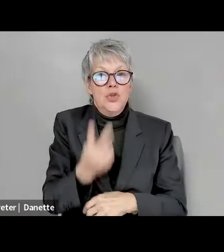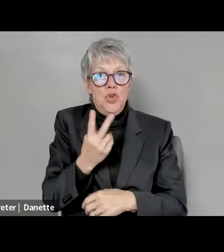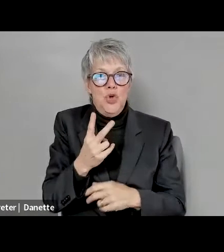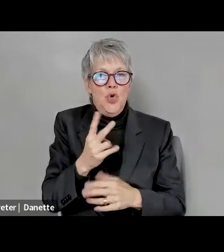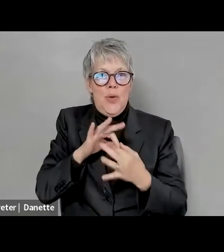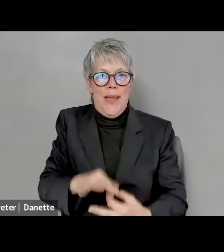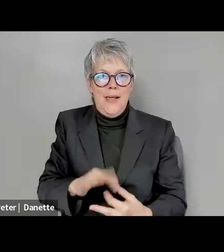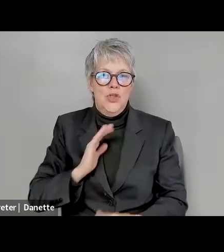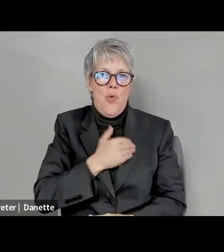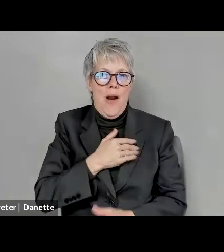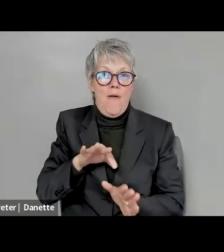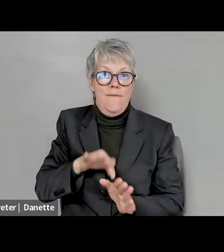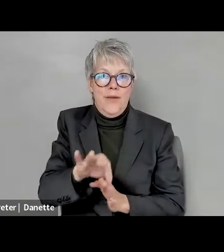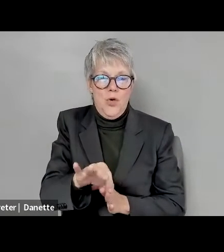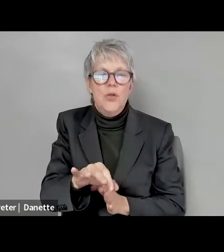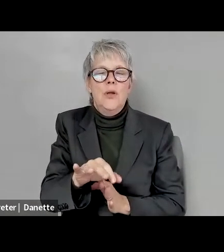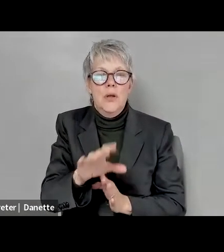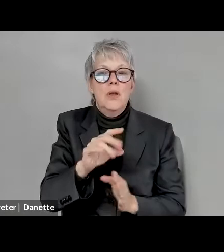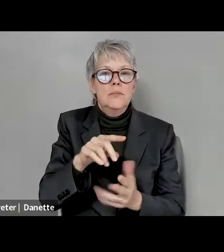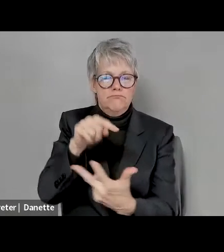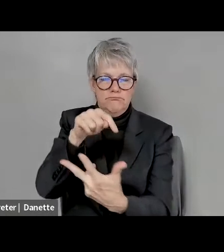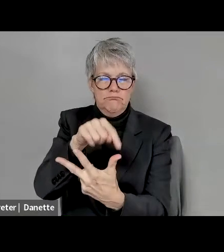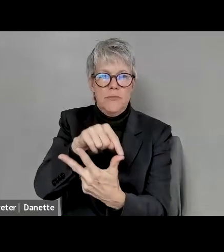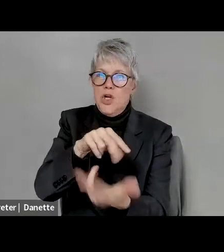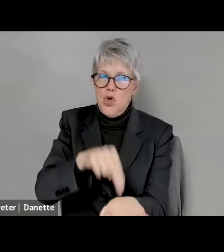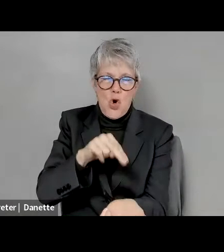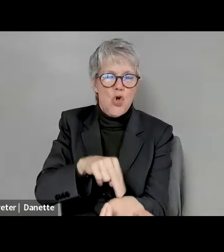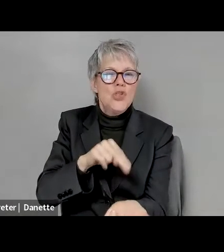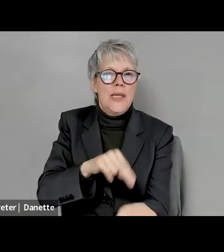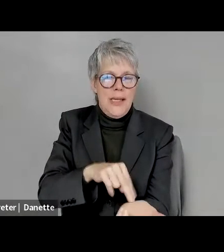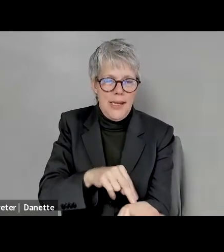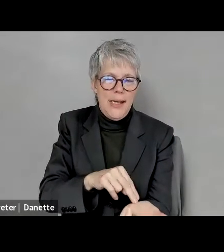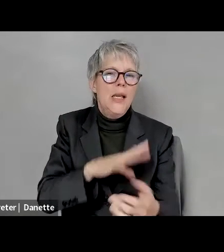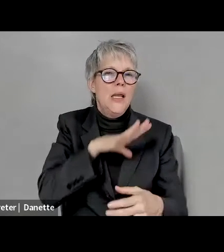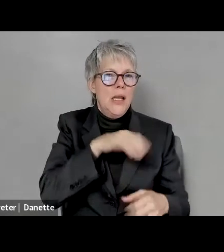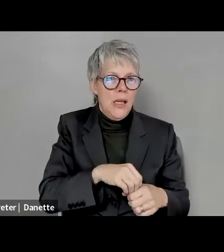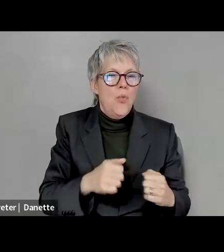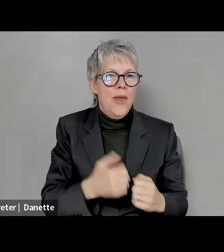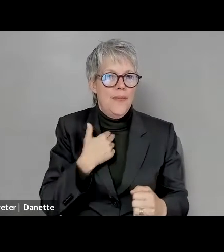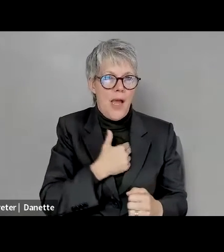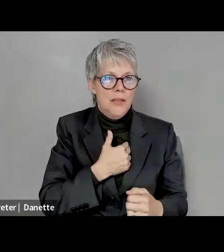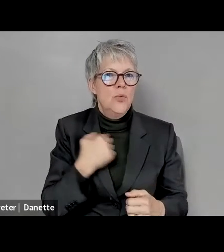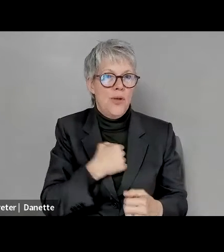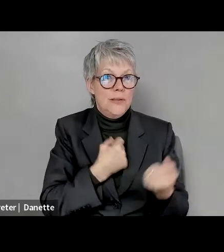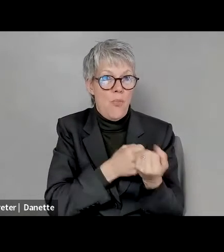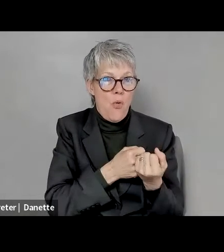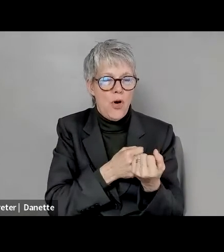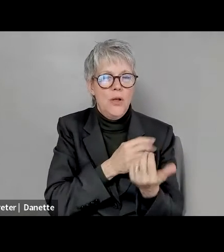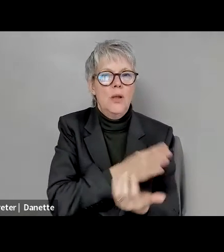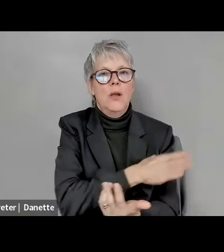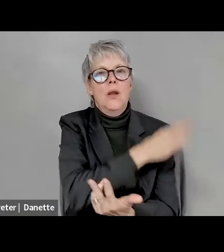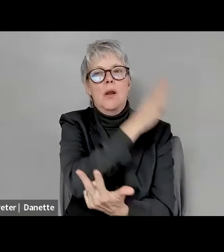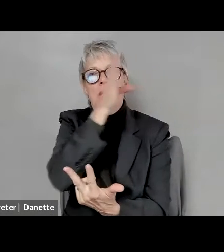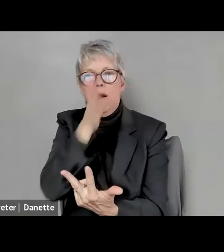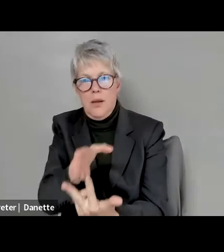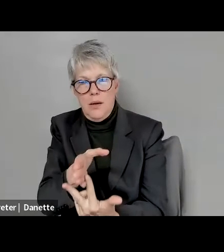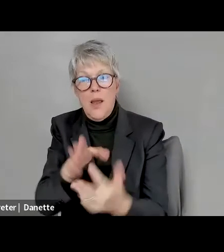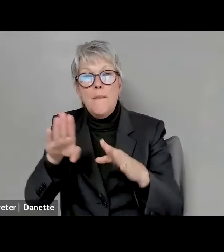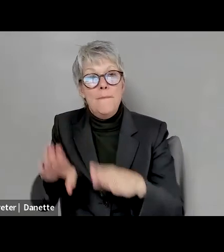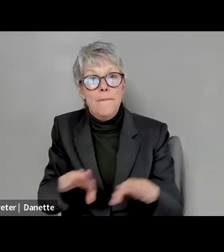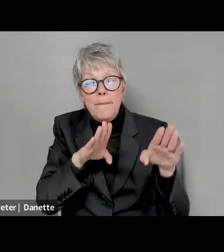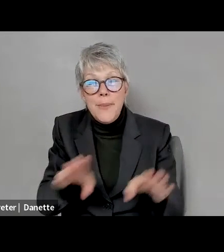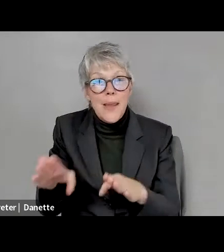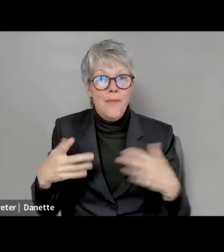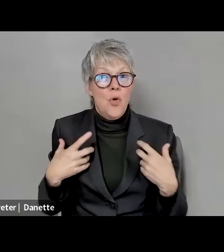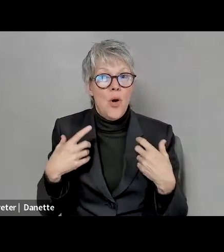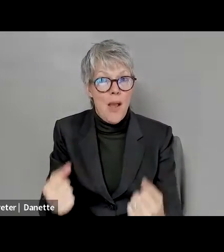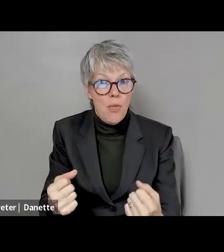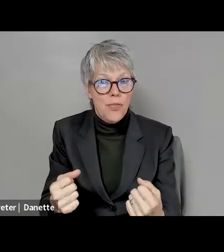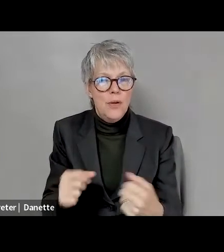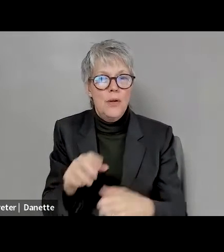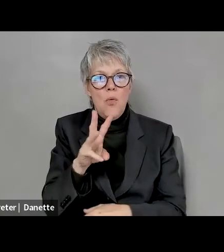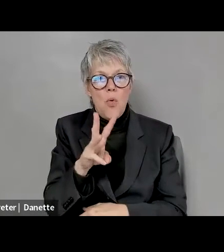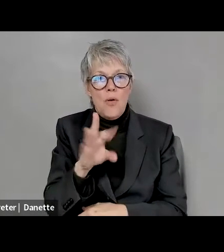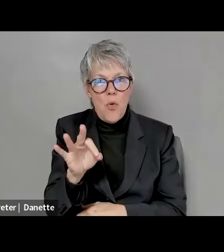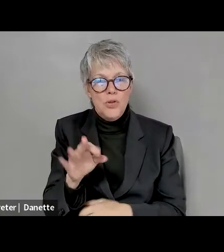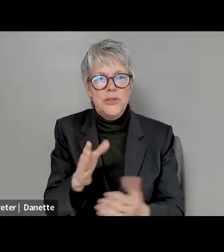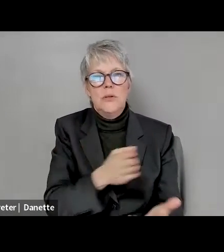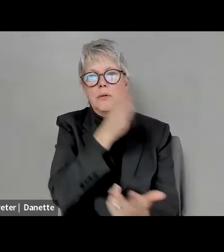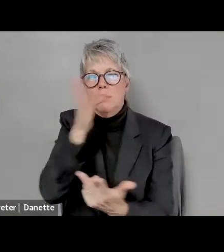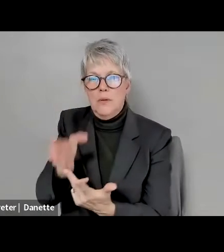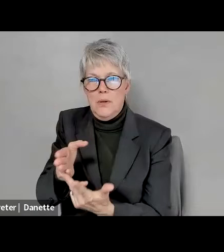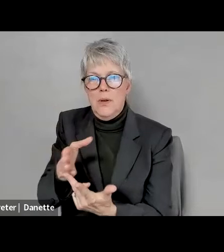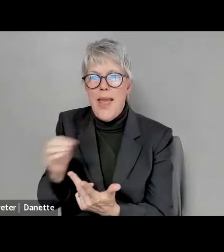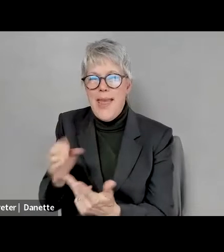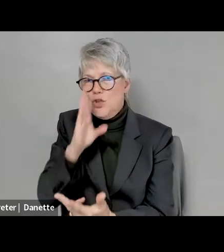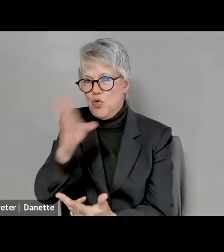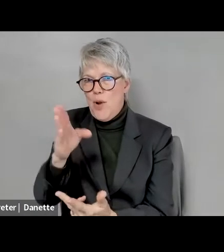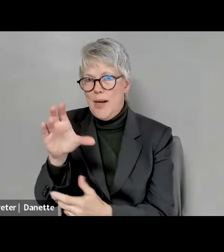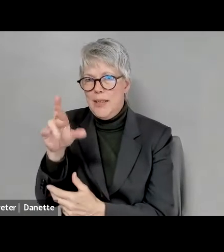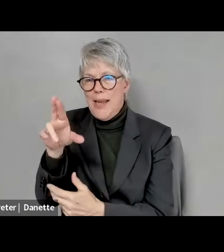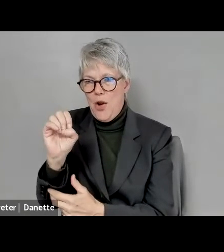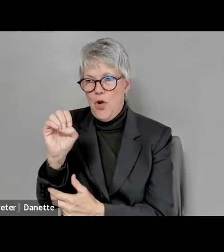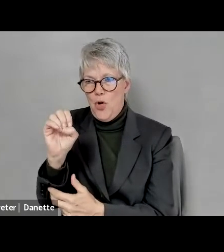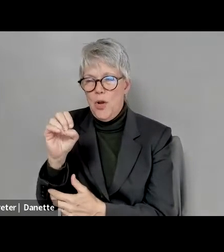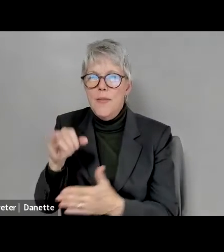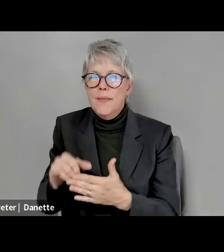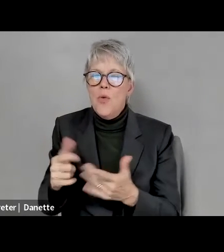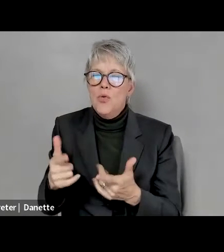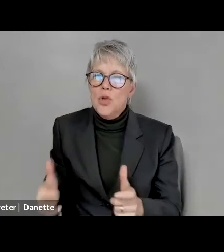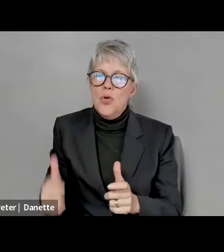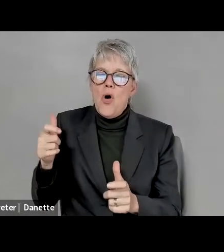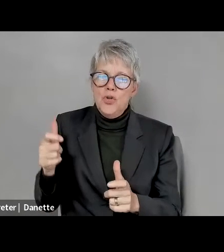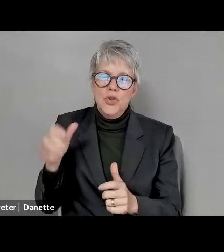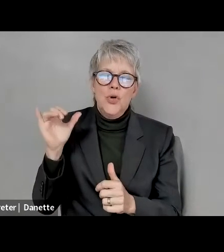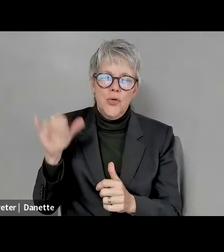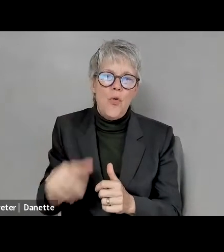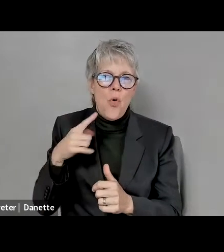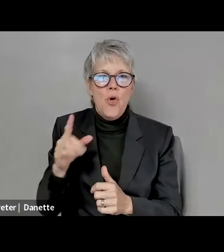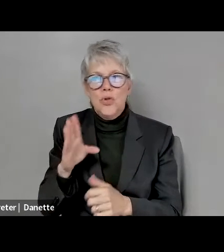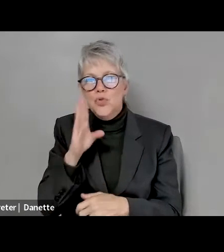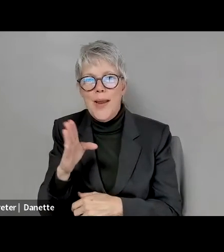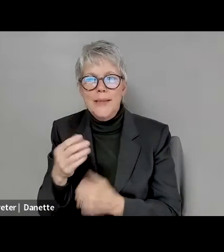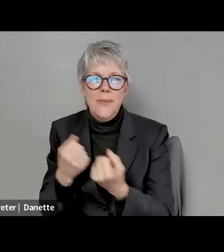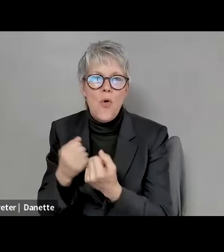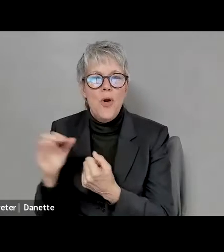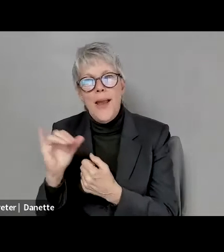Kelly Crosbie: so there was a convening on nursing. We know nursing touches us and the people that we support very much, but There was a whole, some group on behavioral health workforce and a whole subgroup on direct care. Now that was larger than direct support professionals for Id and and Tv with things like home care workers.